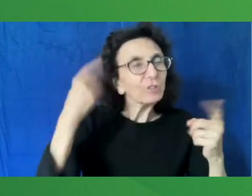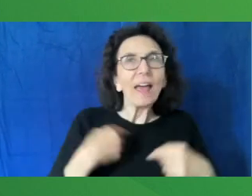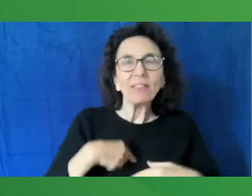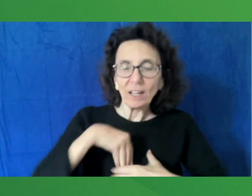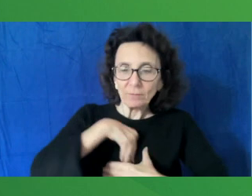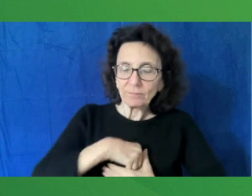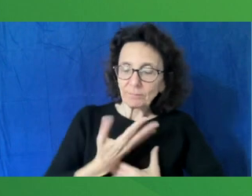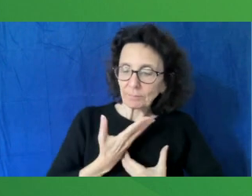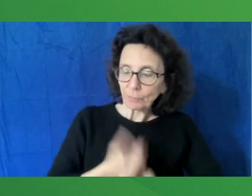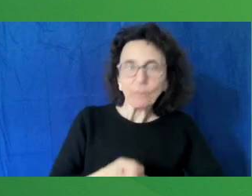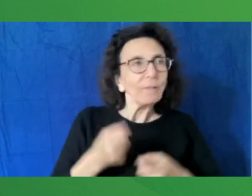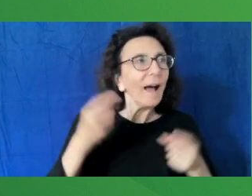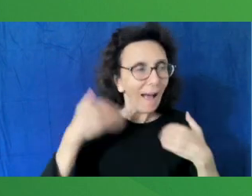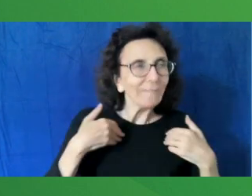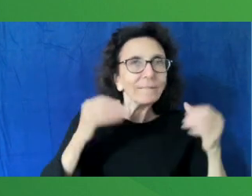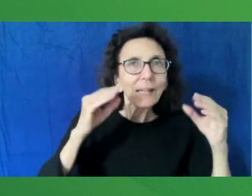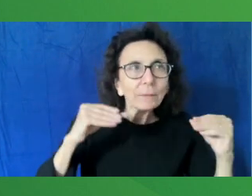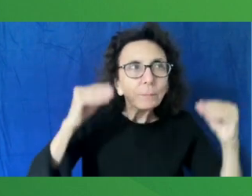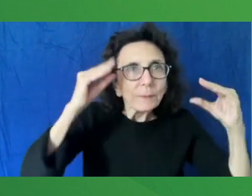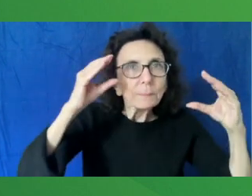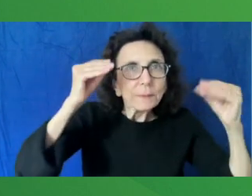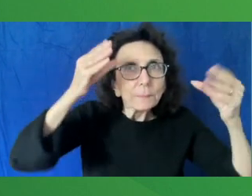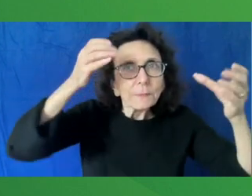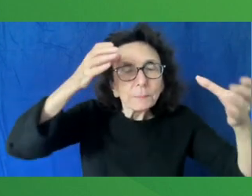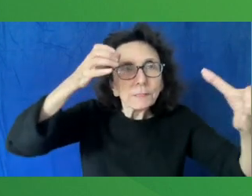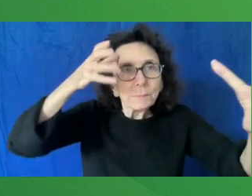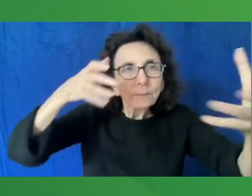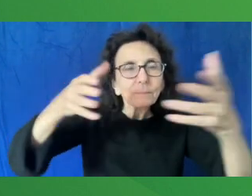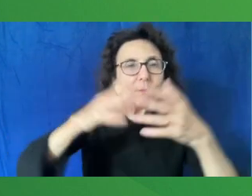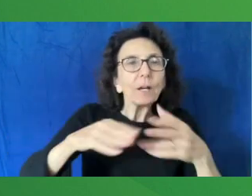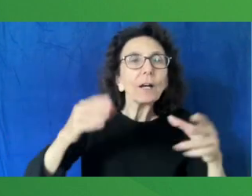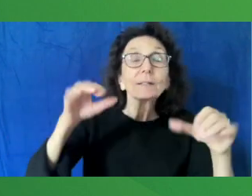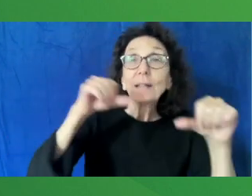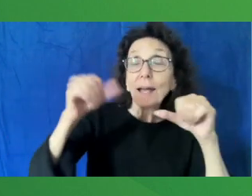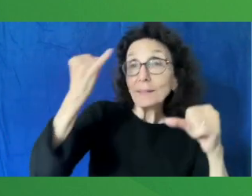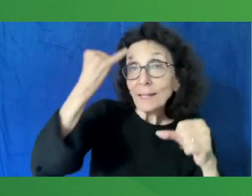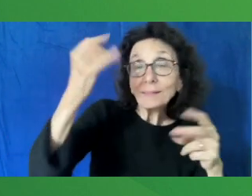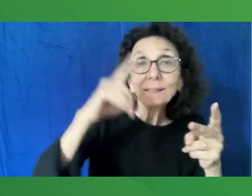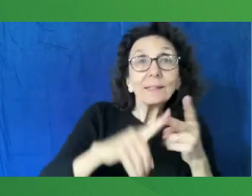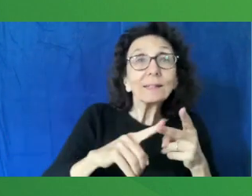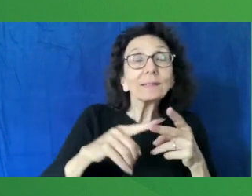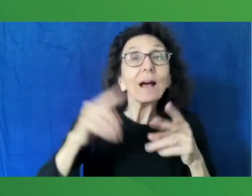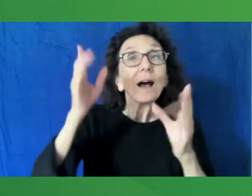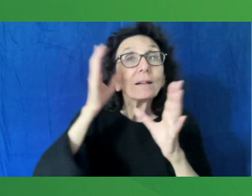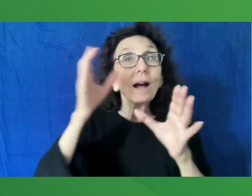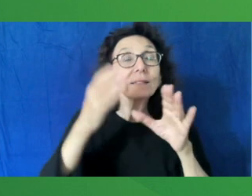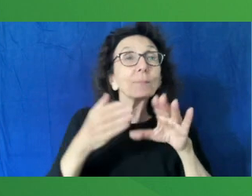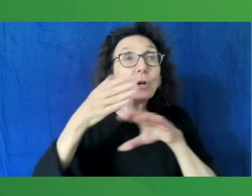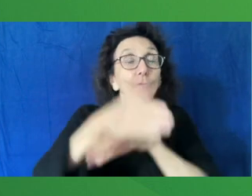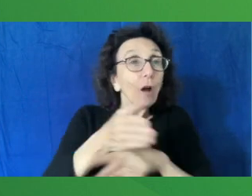So again, they're using those science ideas, cross-cutting concepts. They're they're making these explanations, but they're all doing it together.